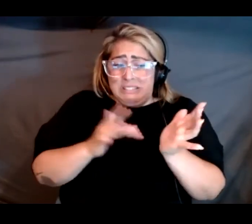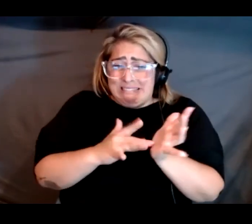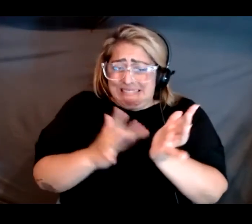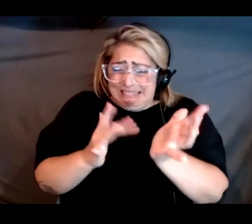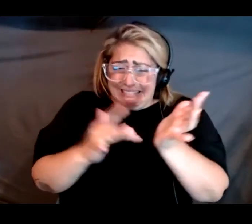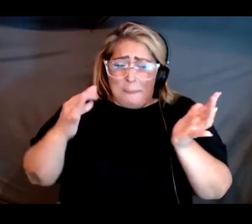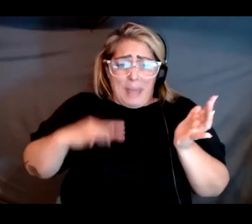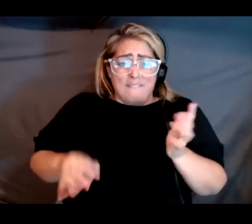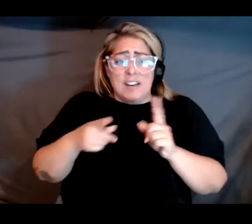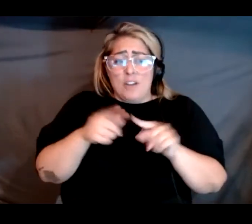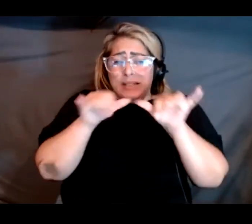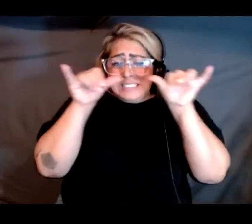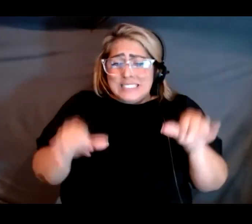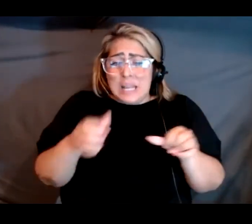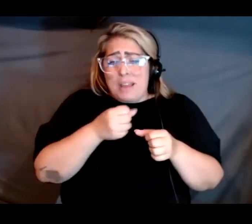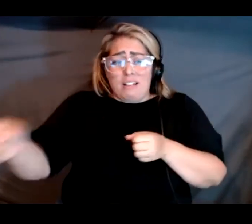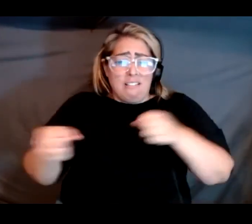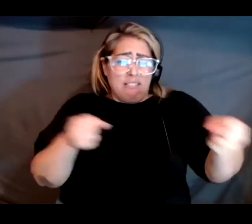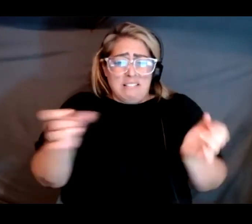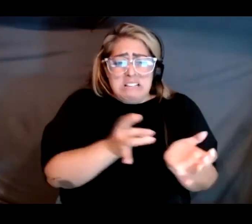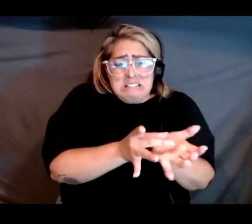of Lenape People and governance on their land.